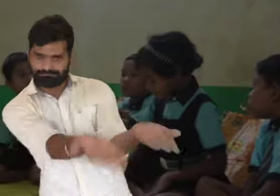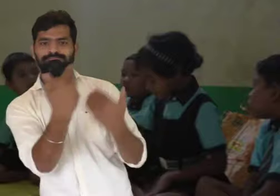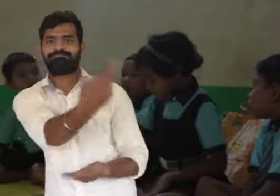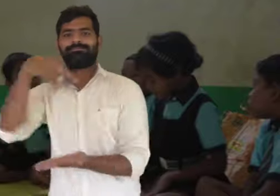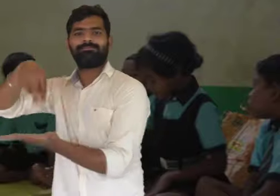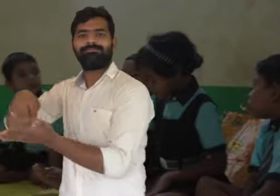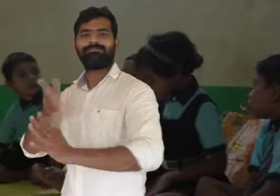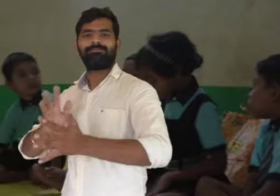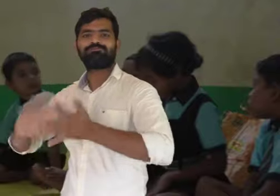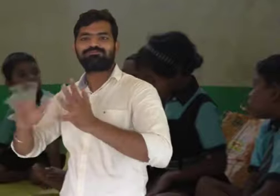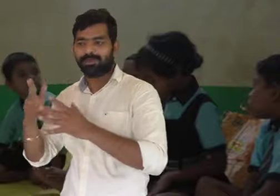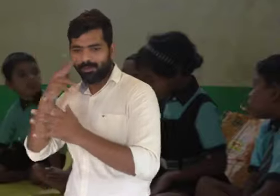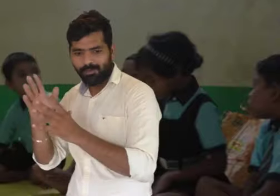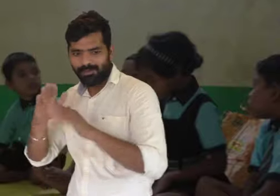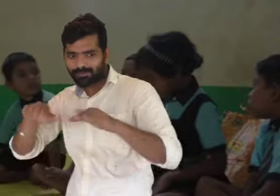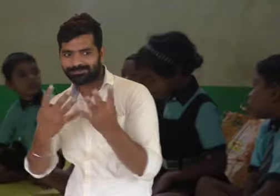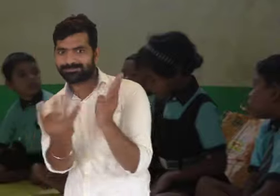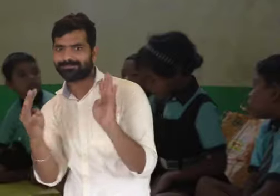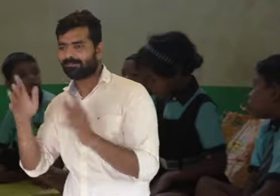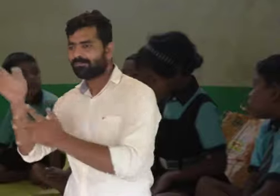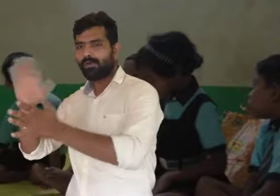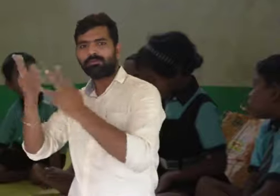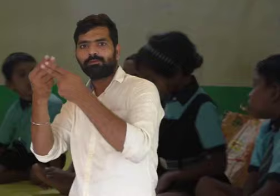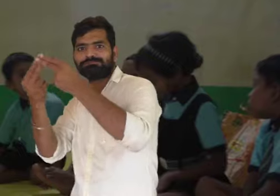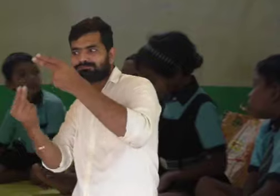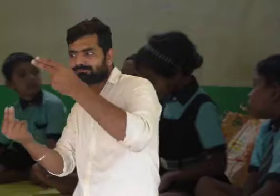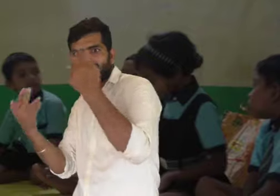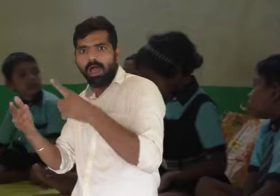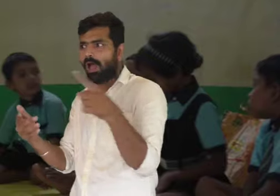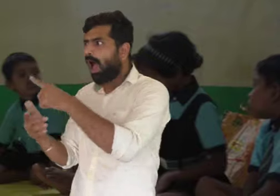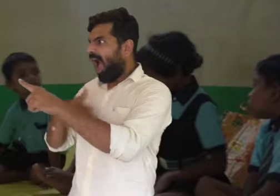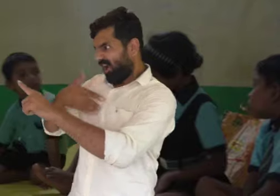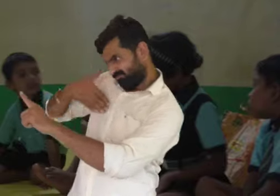the drawing part happens later first the teacher asks the learners to